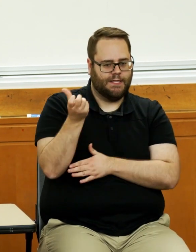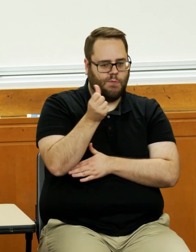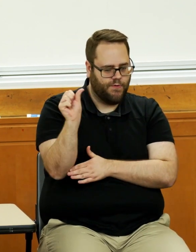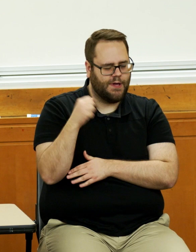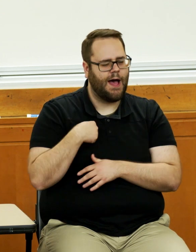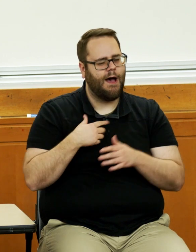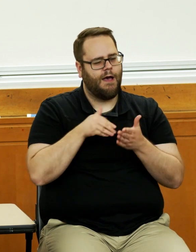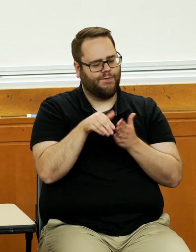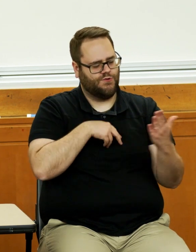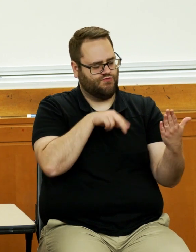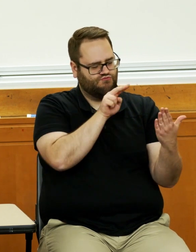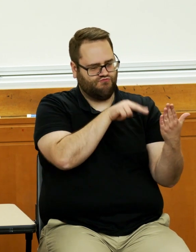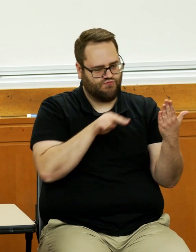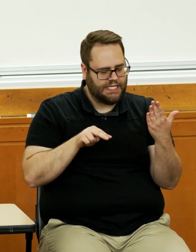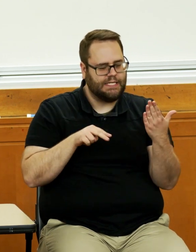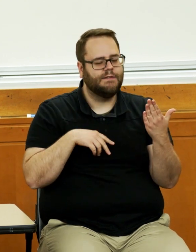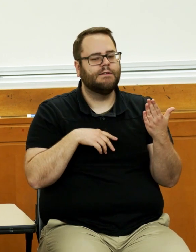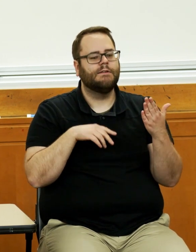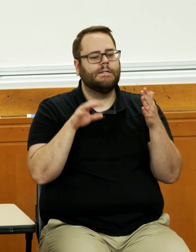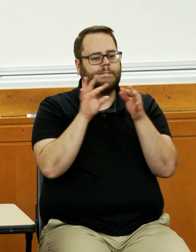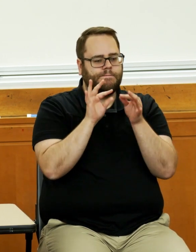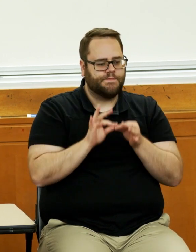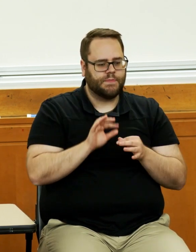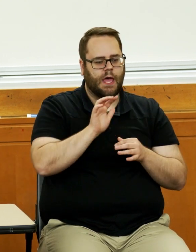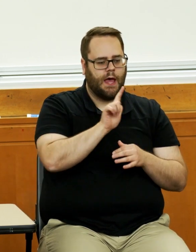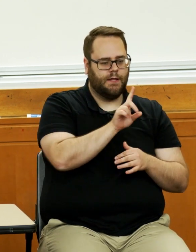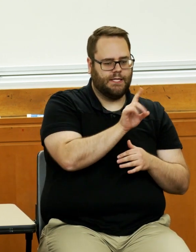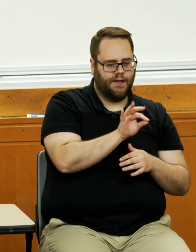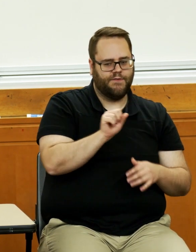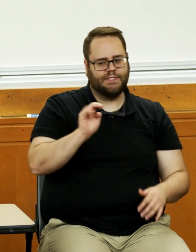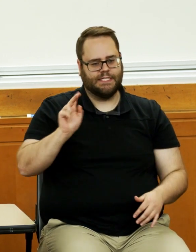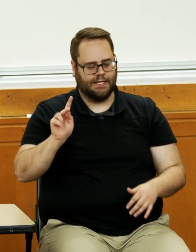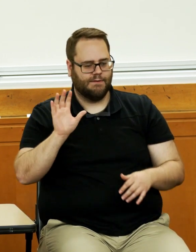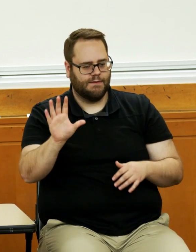of Tomiko Brown-Nagin's account of LDF and SNCC’s differences with my students.